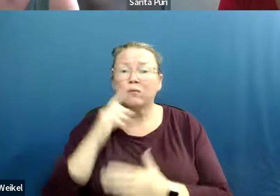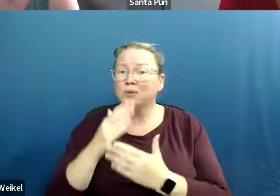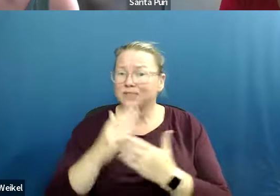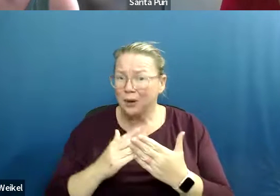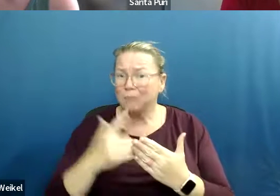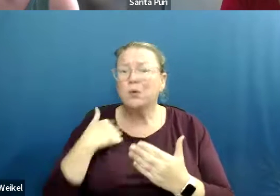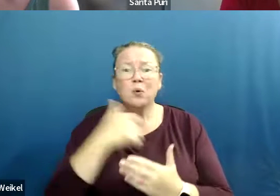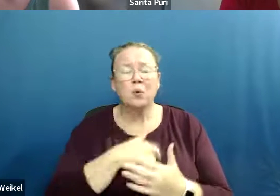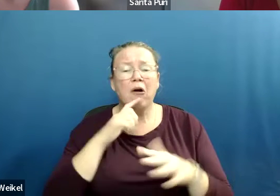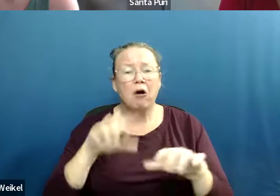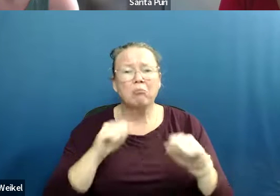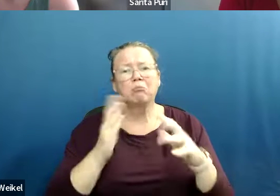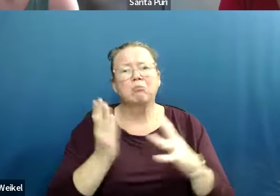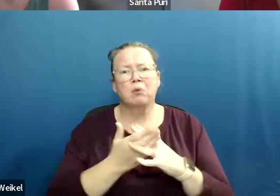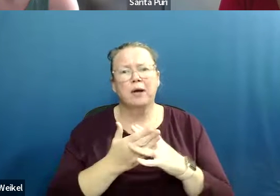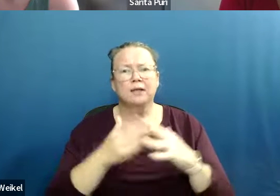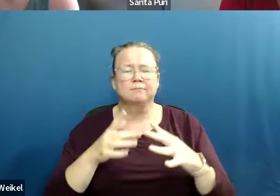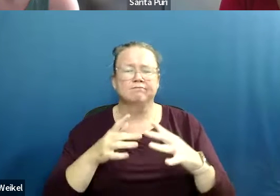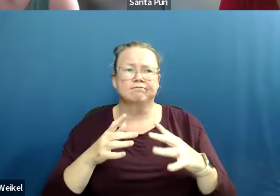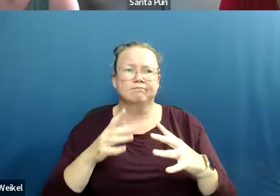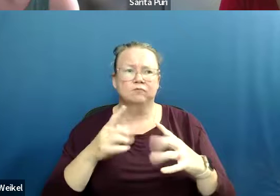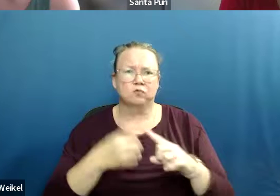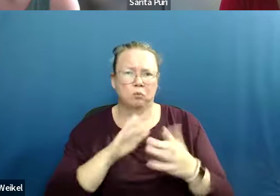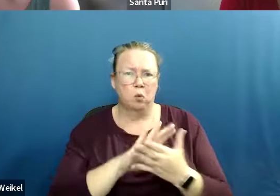Sarita Puri: We're taking break from schools currently and other than that.